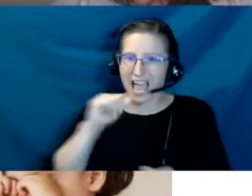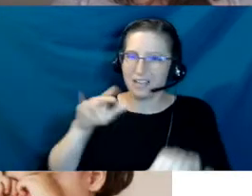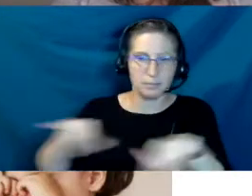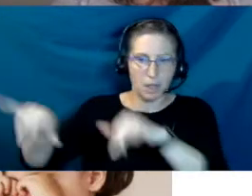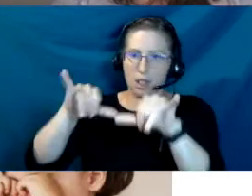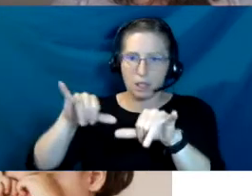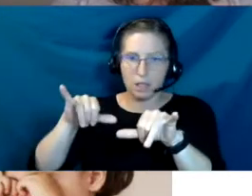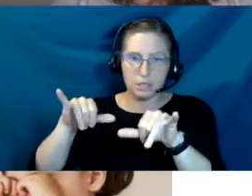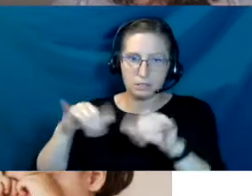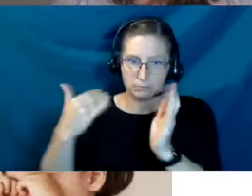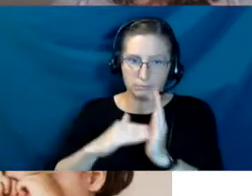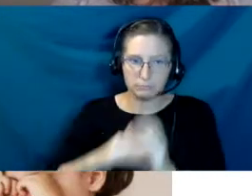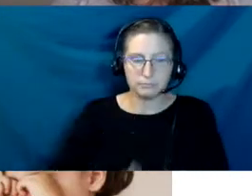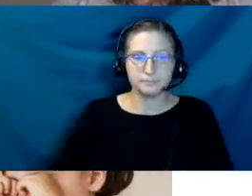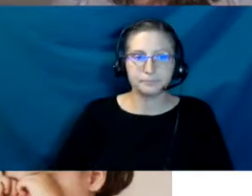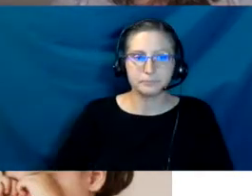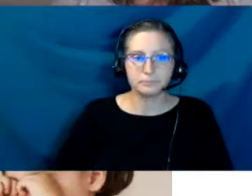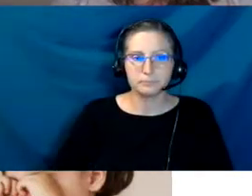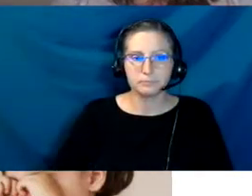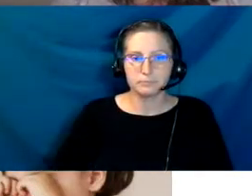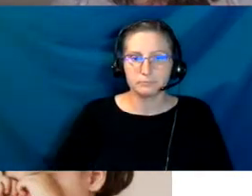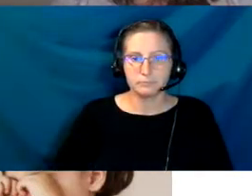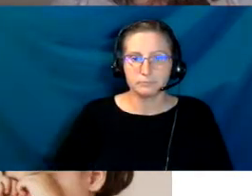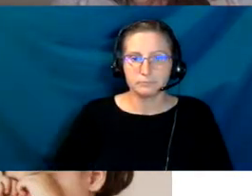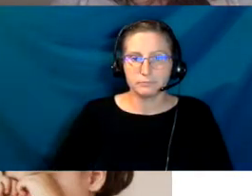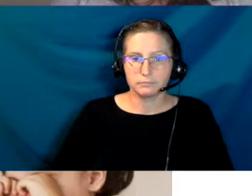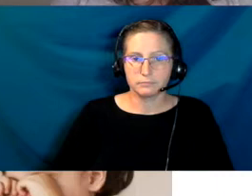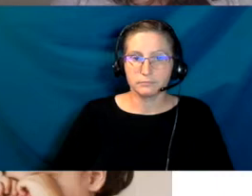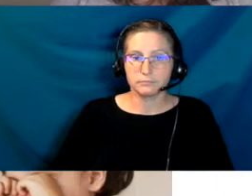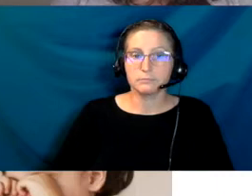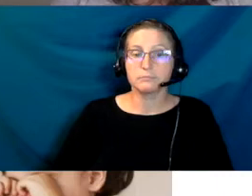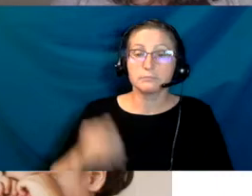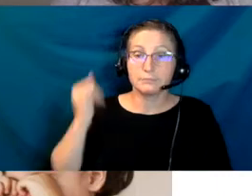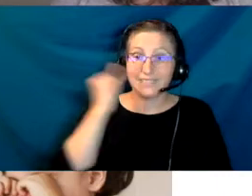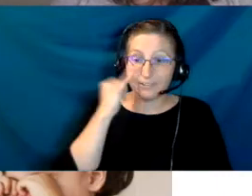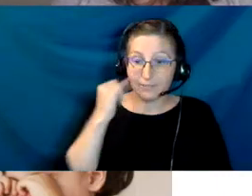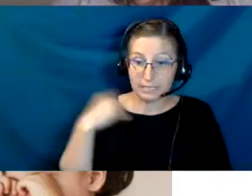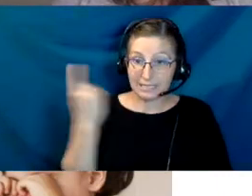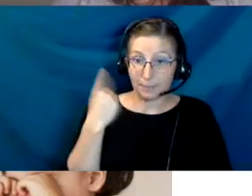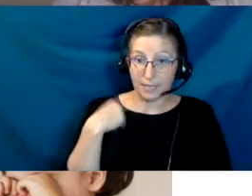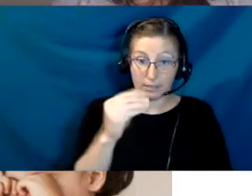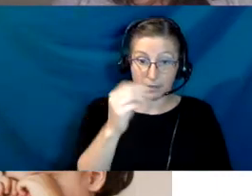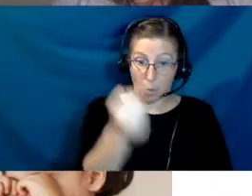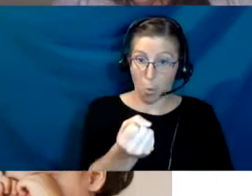if an object the child is looking at is moved, the child might not follow or track that object.